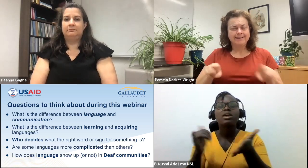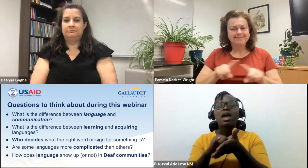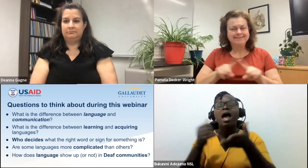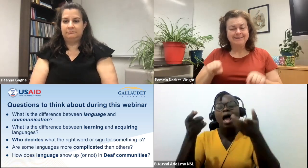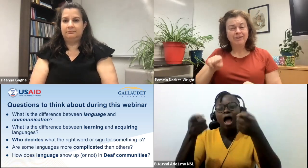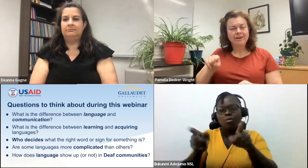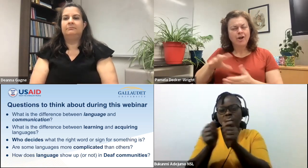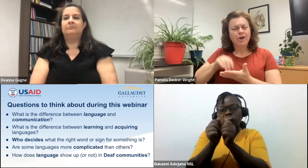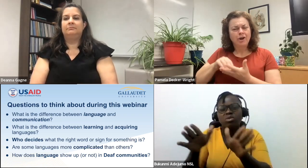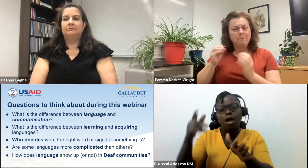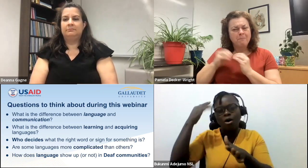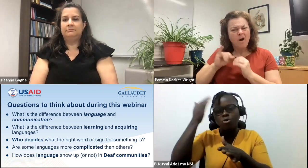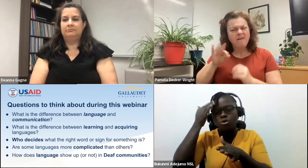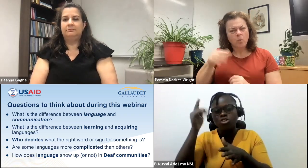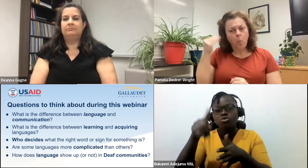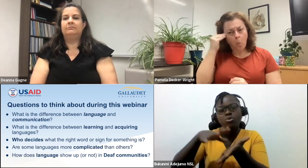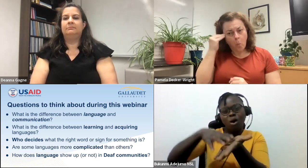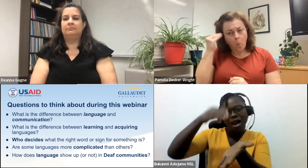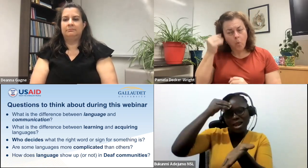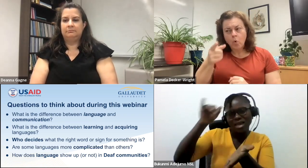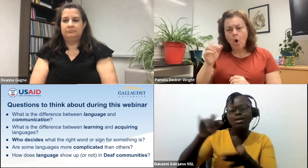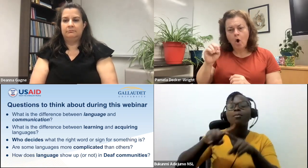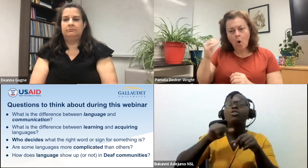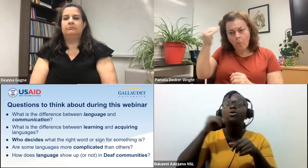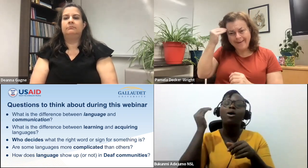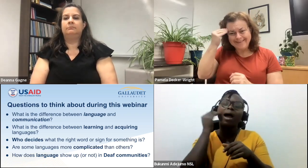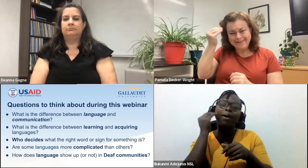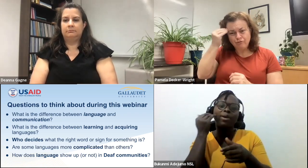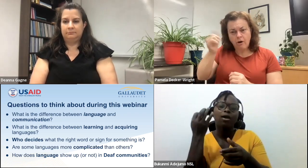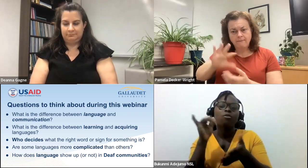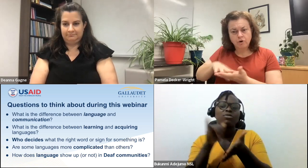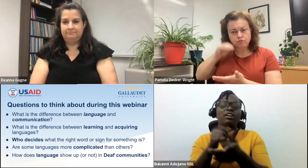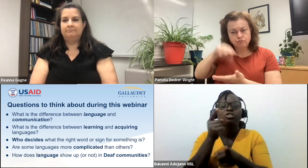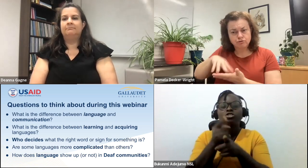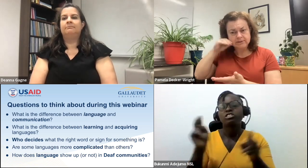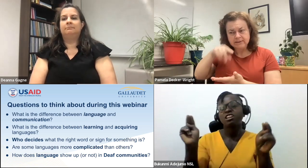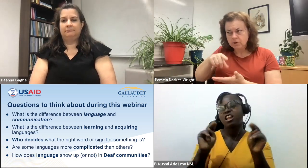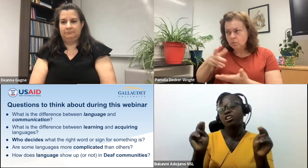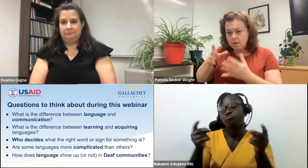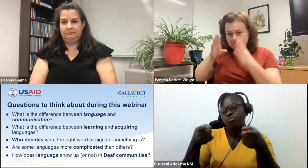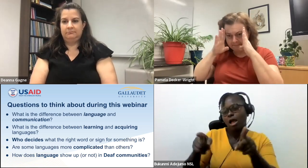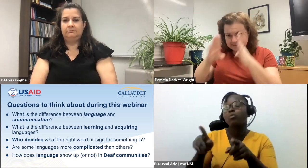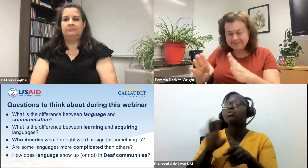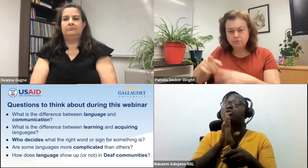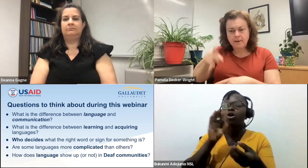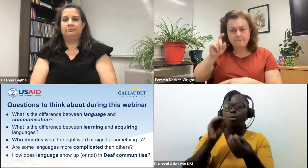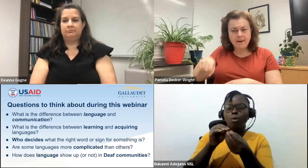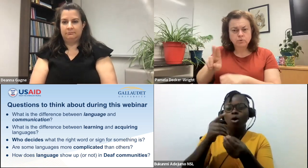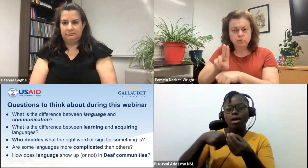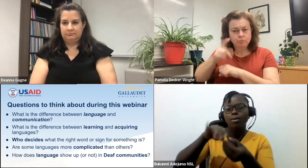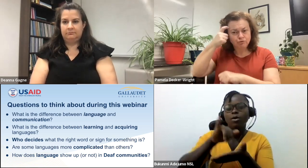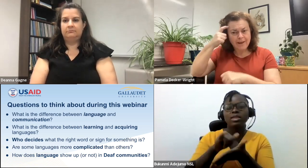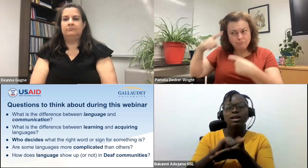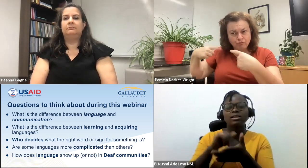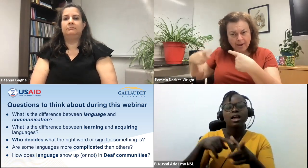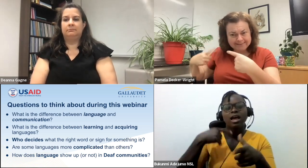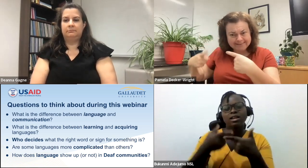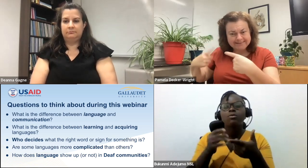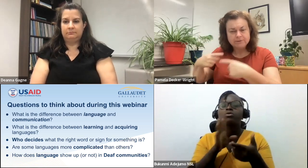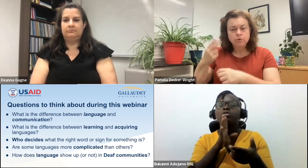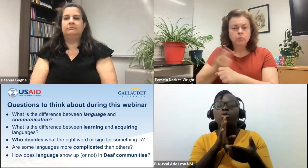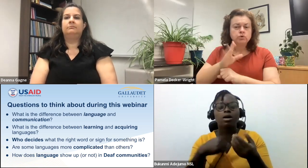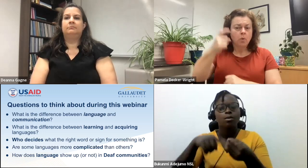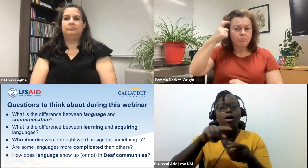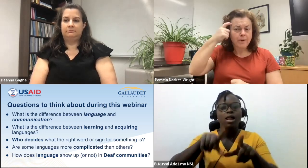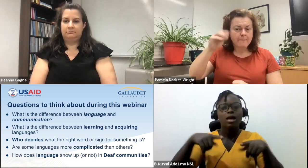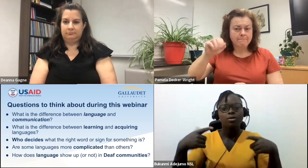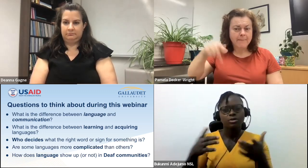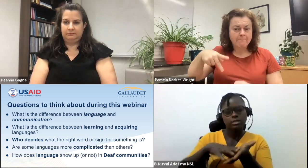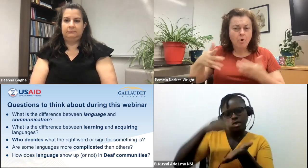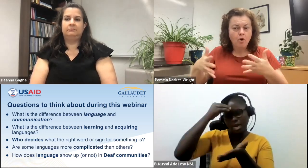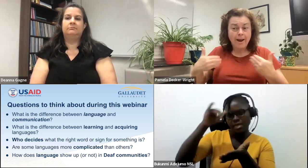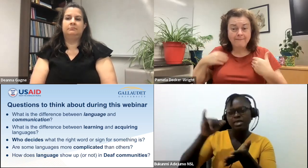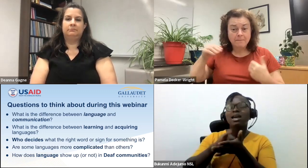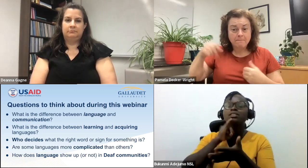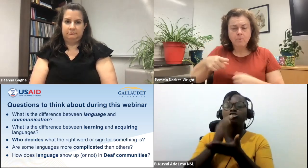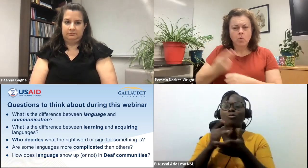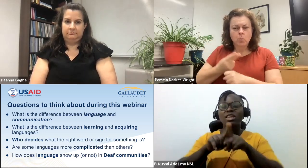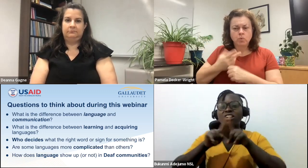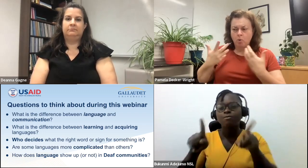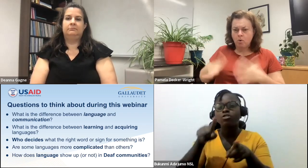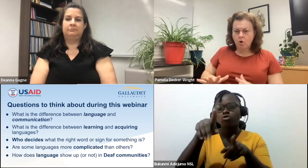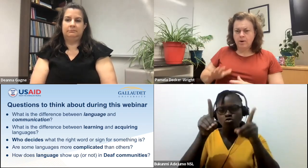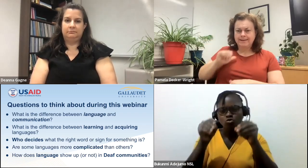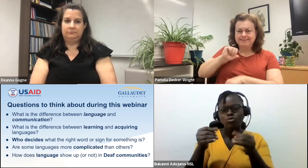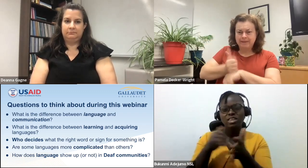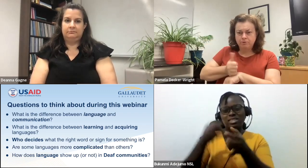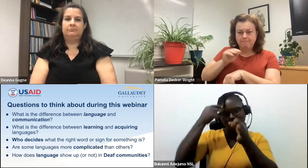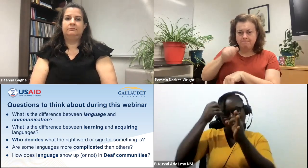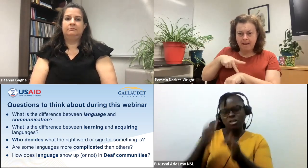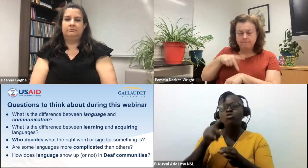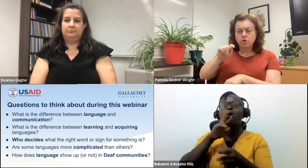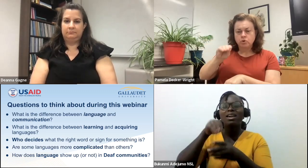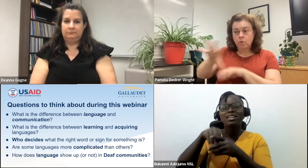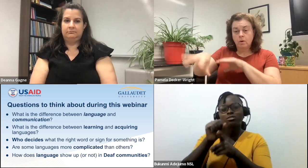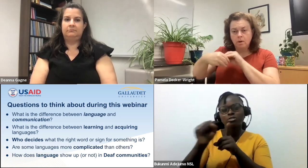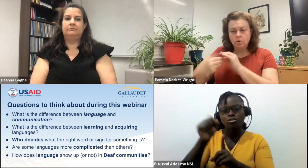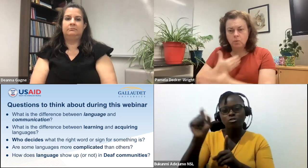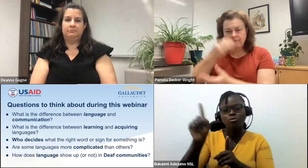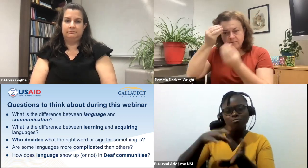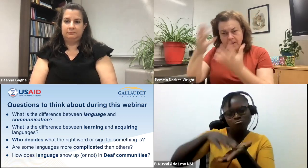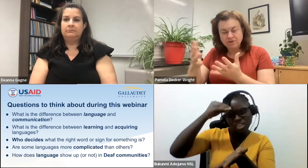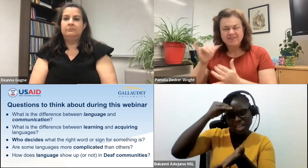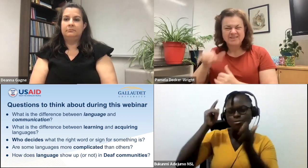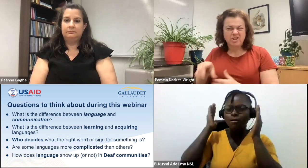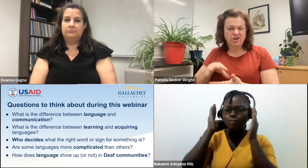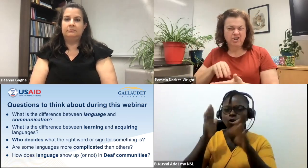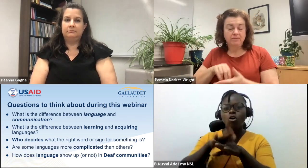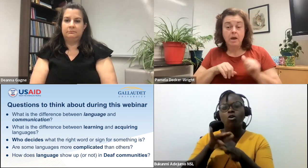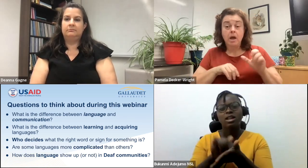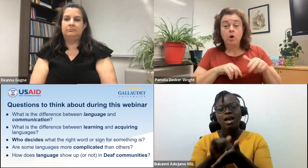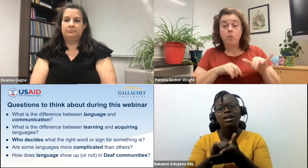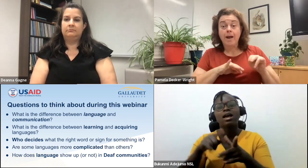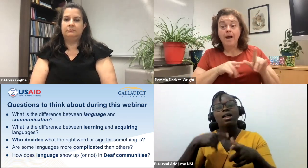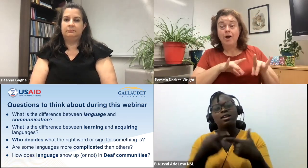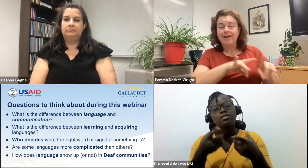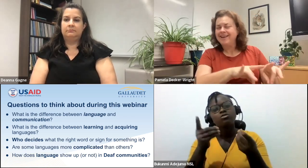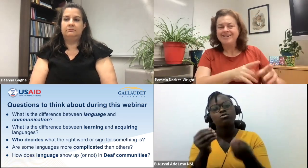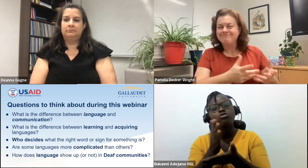And then, when we talk about language learning, that is something very different. That's something you're doing consciously. And you're aware that you're now in a situation where you're learning. You're focused on that, and you're using certain brain processing where you you know you might have something that you've mapped out. You have things set, and then you're adding additional information. As you learn it.